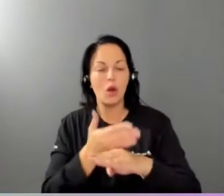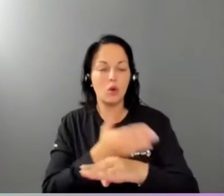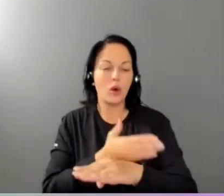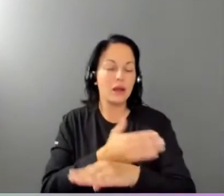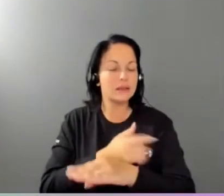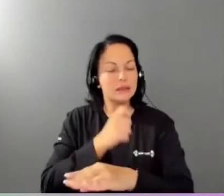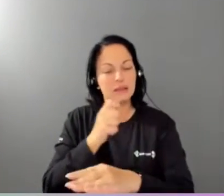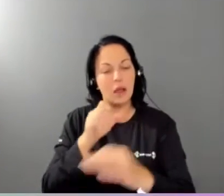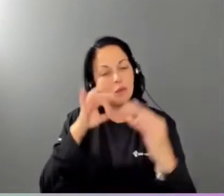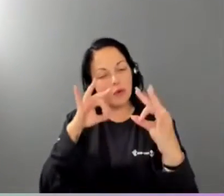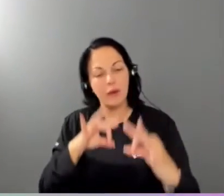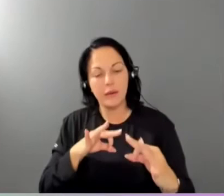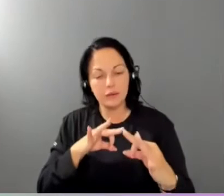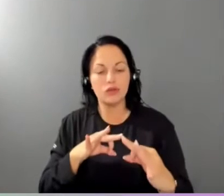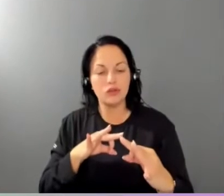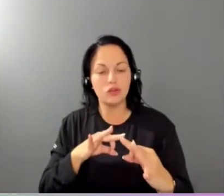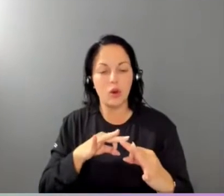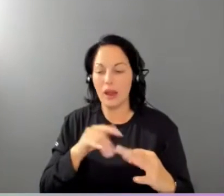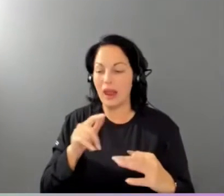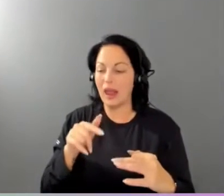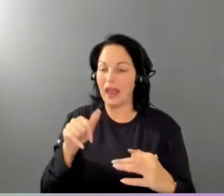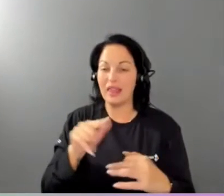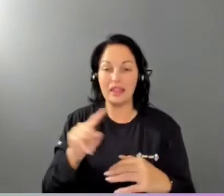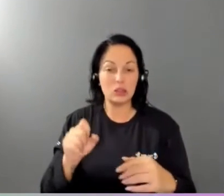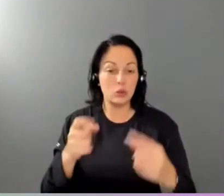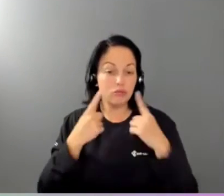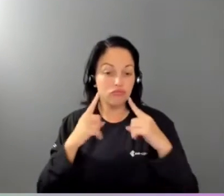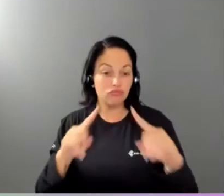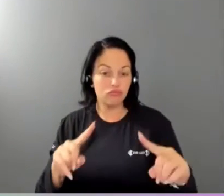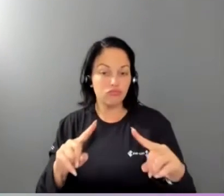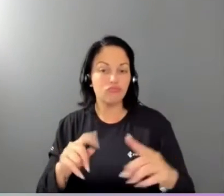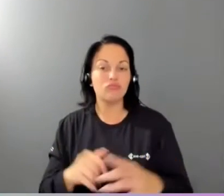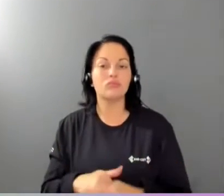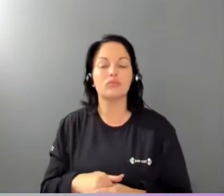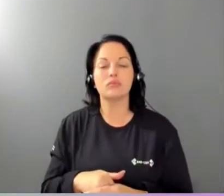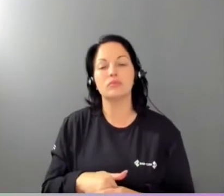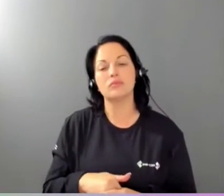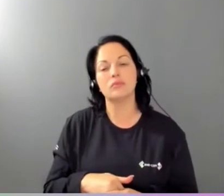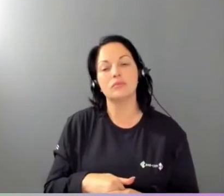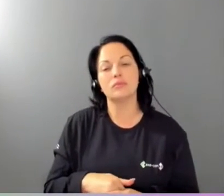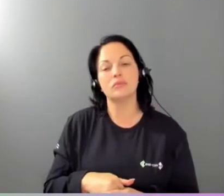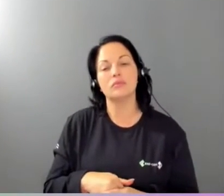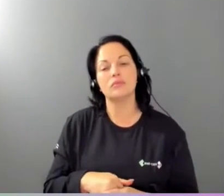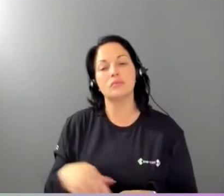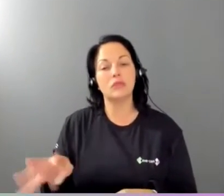lot of ones. [JAMES] Right, and it's a journey, progress